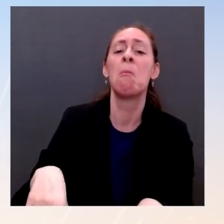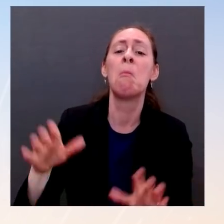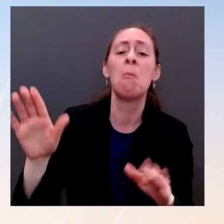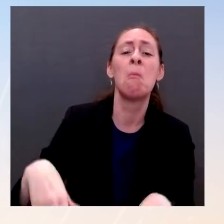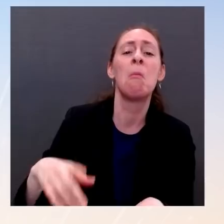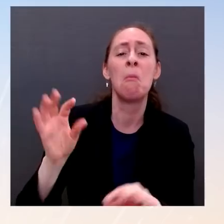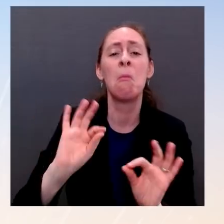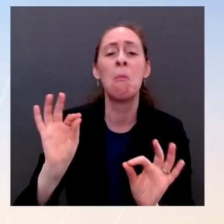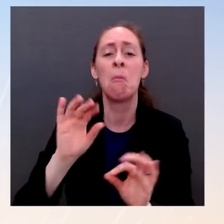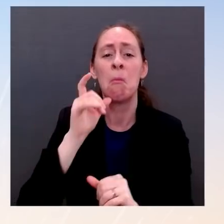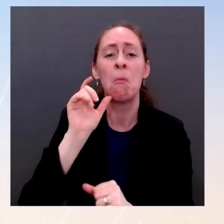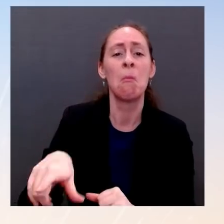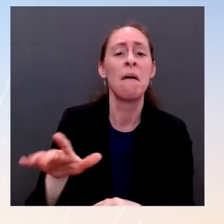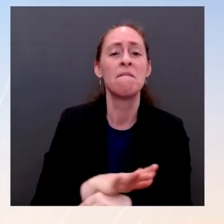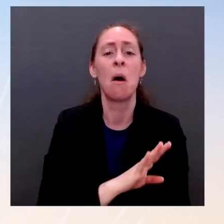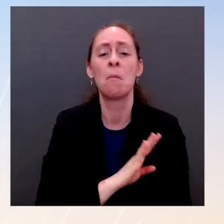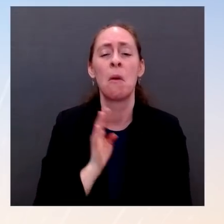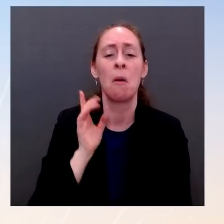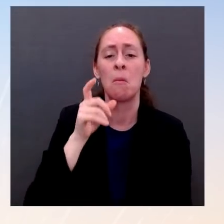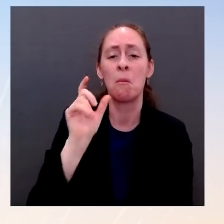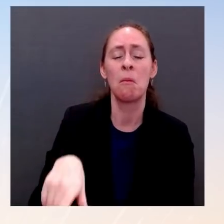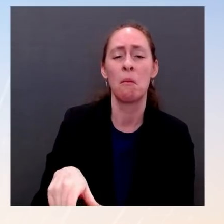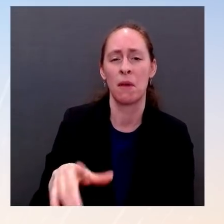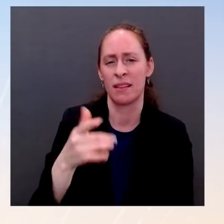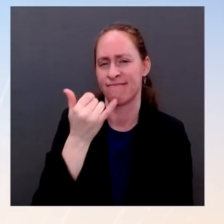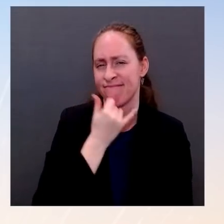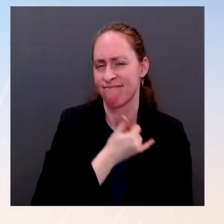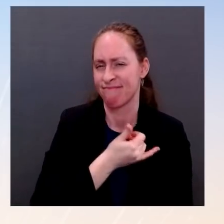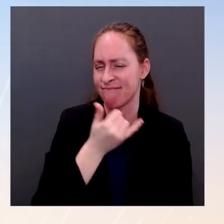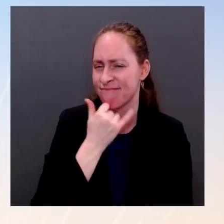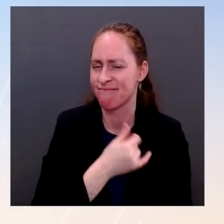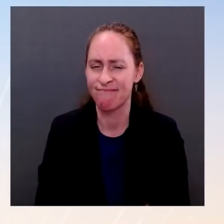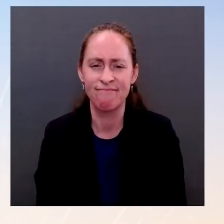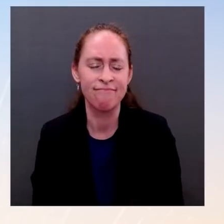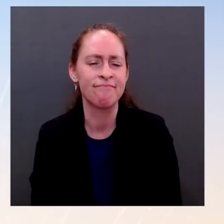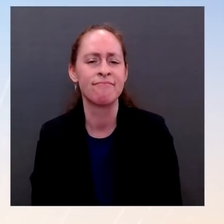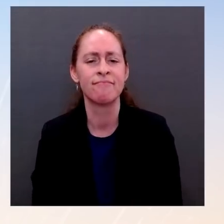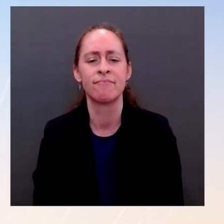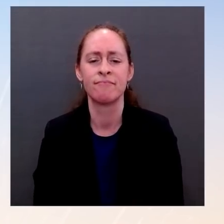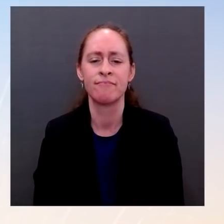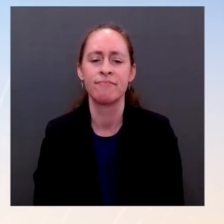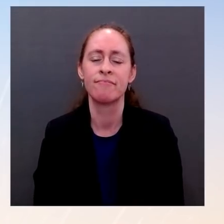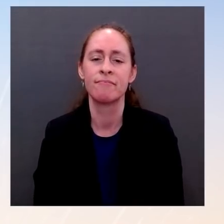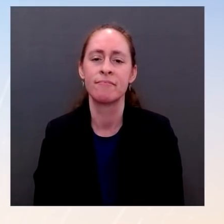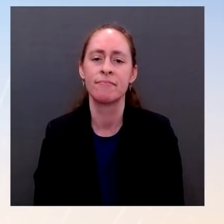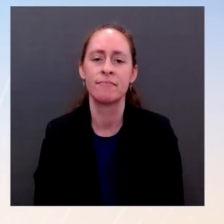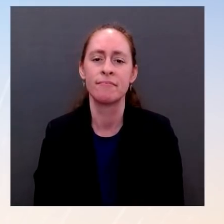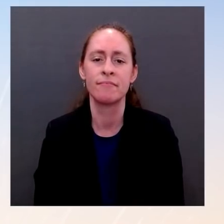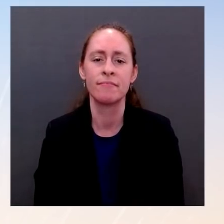on Ukraine and the idea of cyberattacks on Ukraine, can you speak to the idea of those attacks;